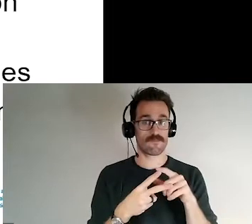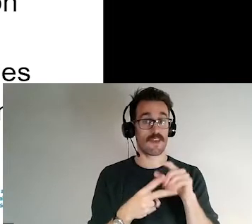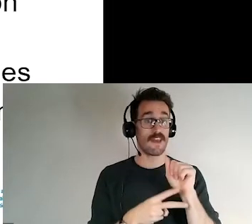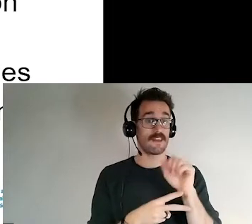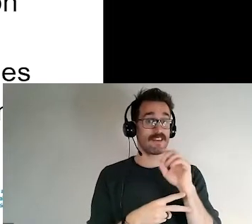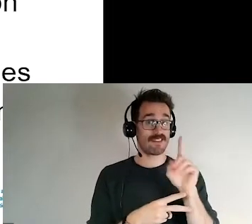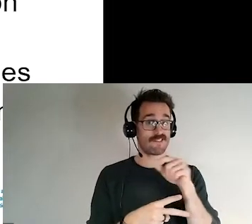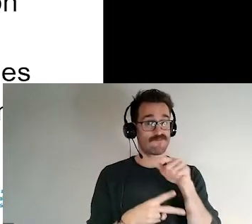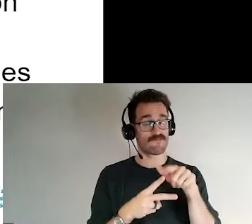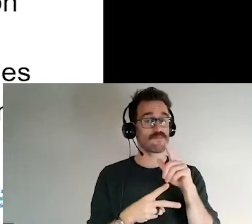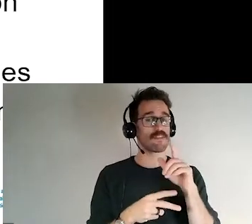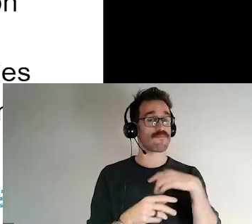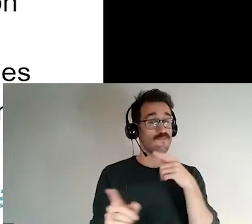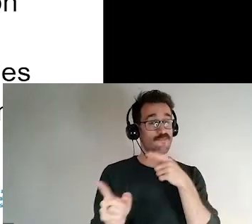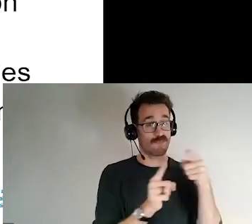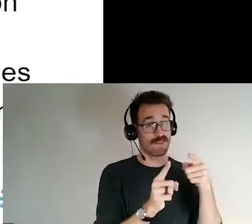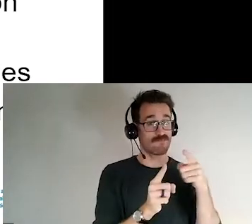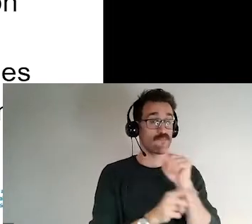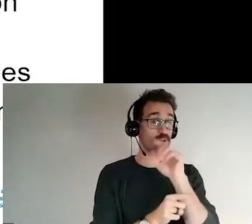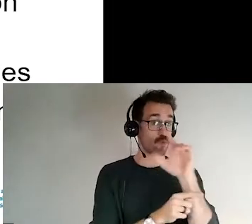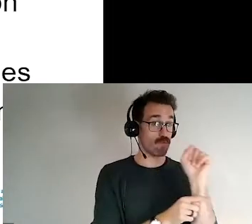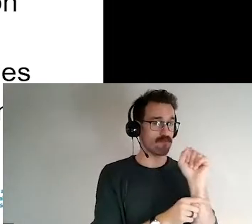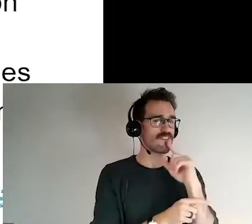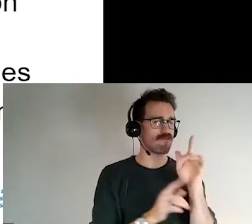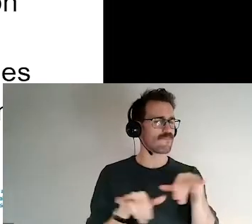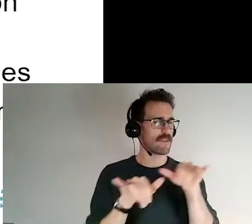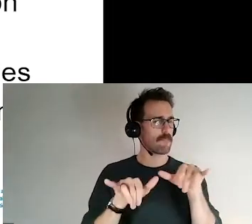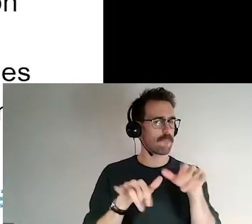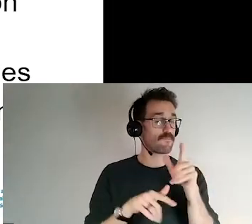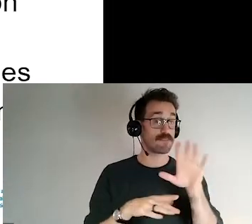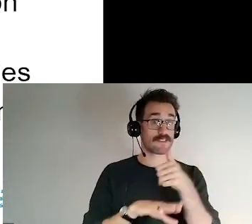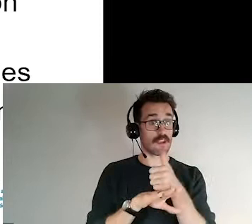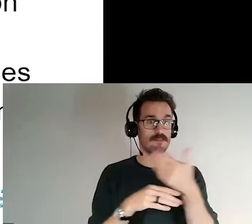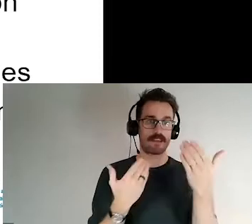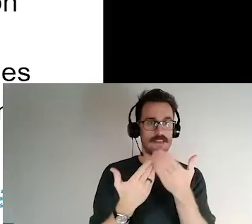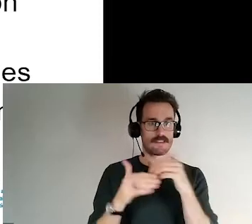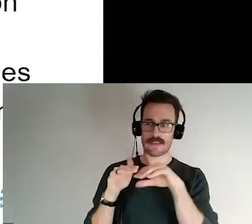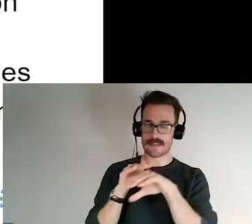very much the same. We want to create tools that are easily accessed. We really want them to be